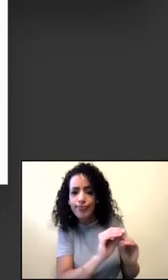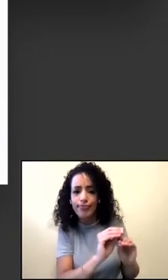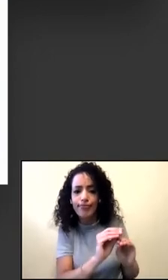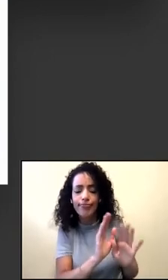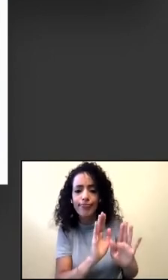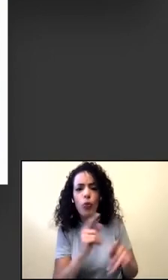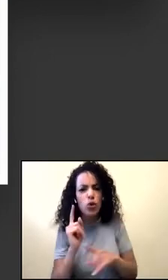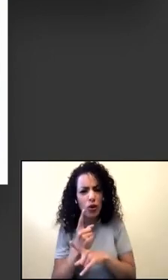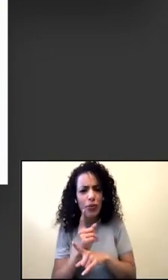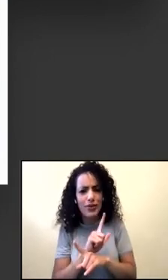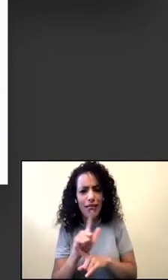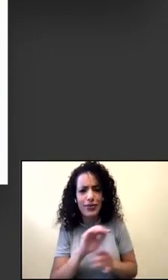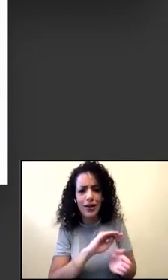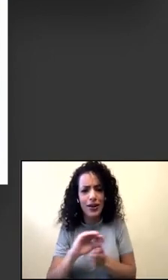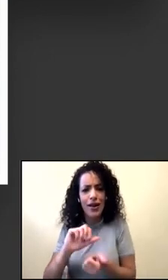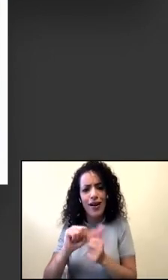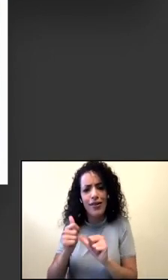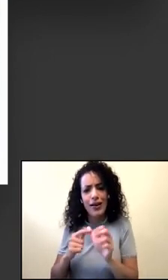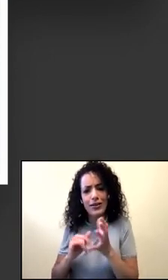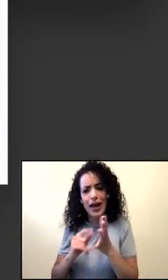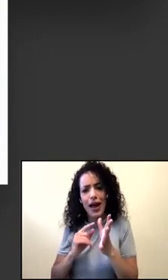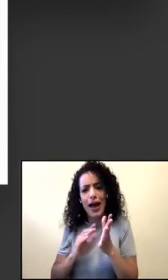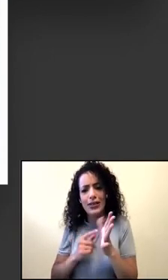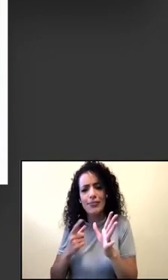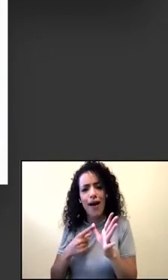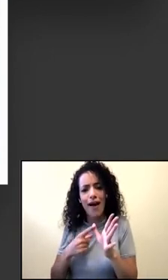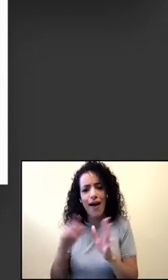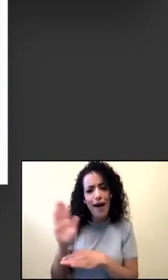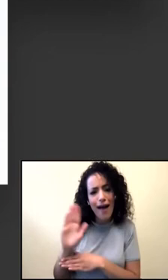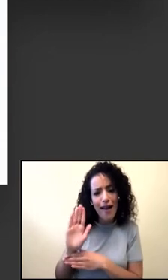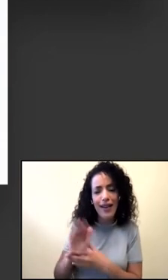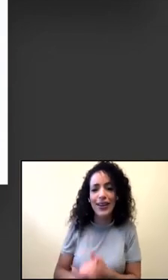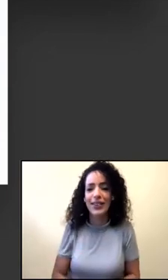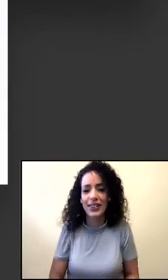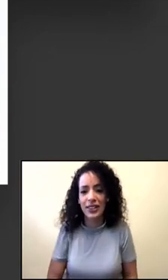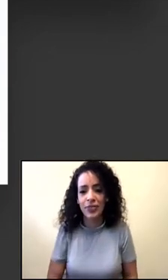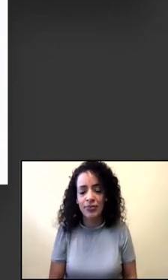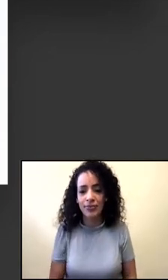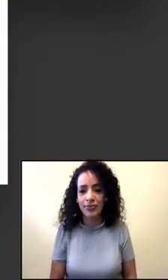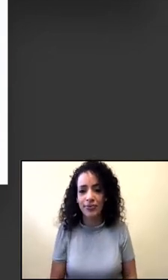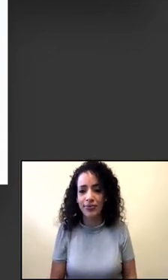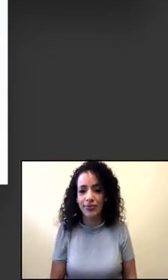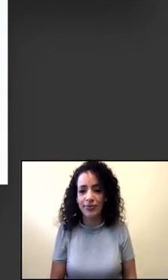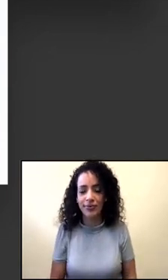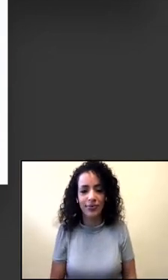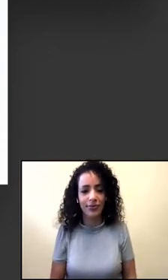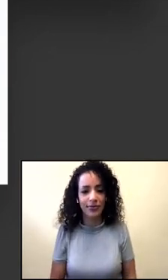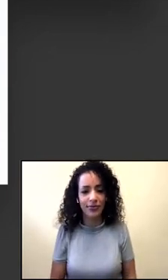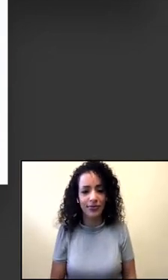and I'll pass on, then, to Asma, hey Asma, yeah I guess to speak, and feel free to also speak